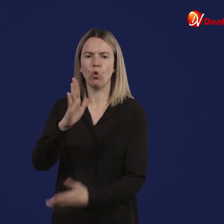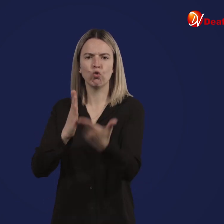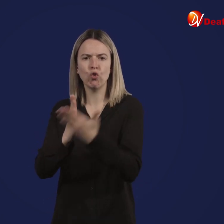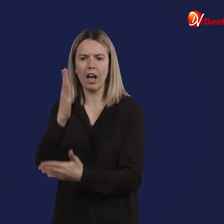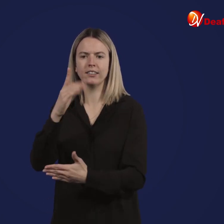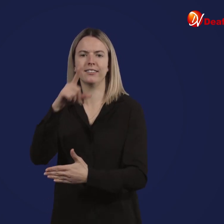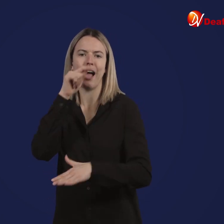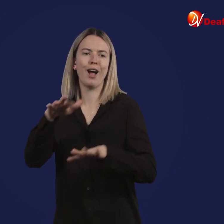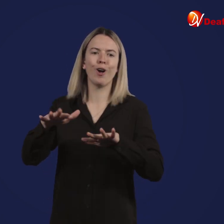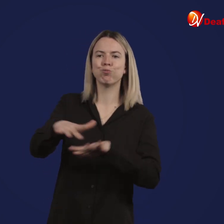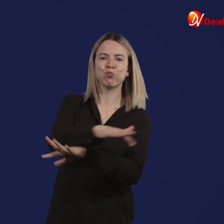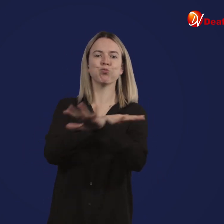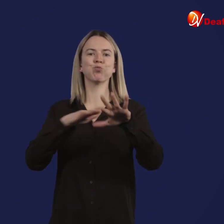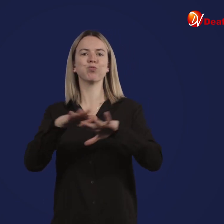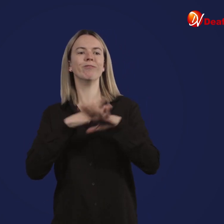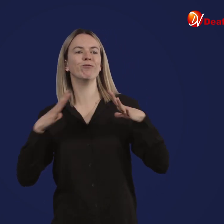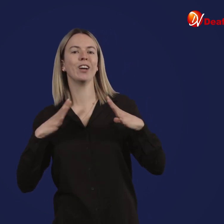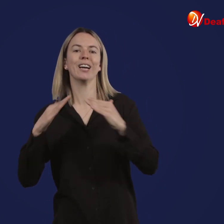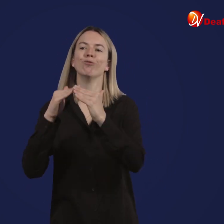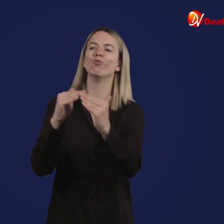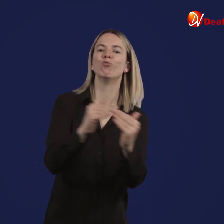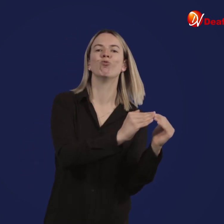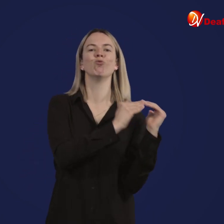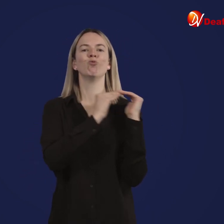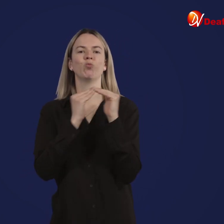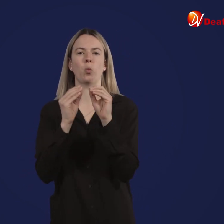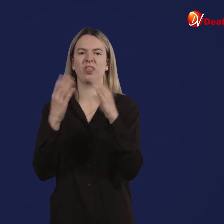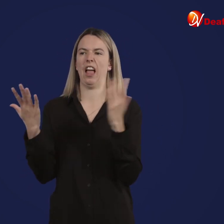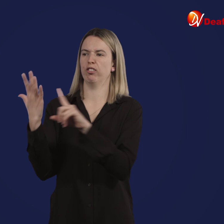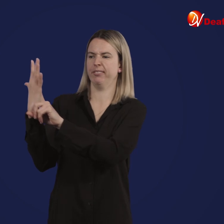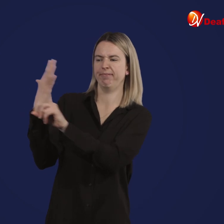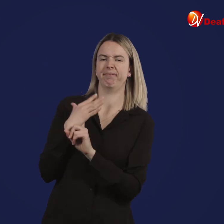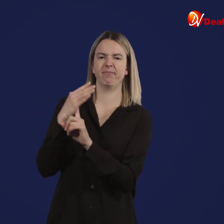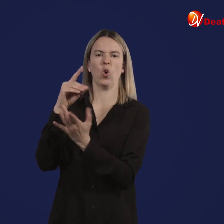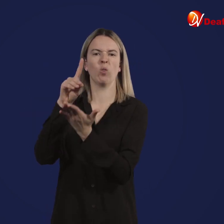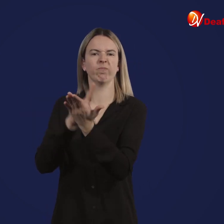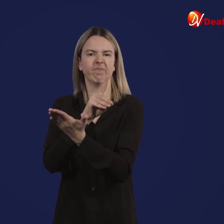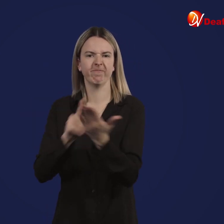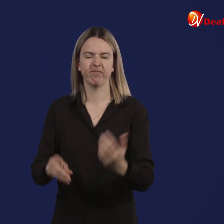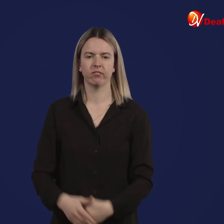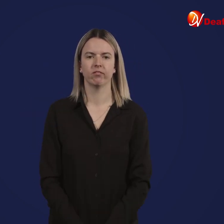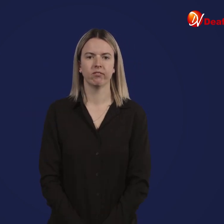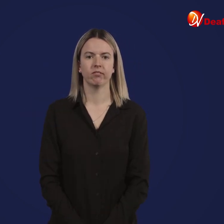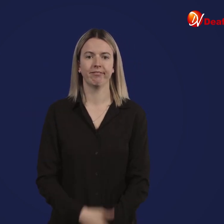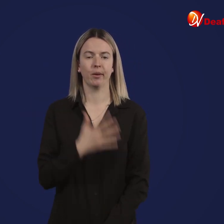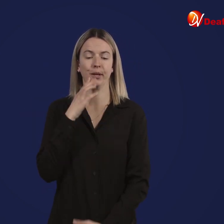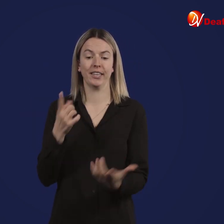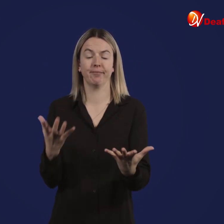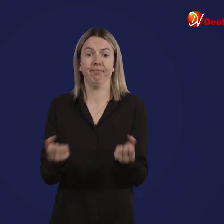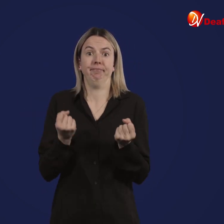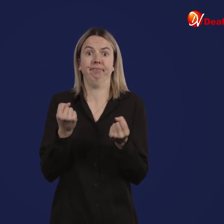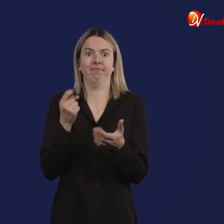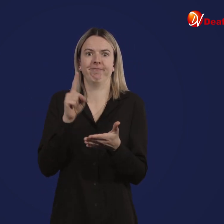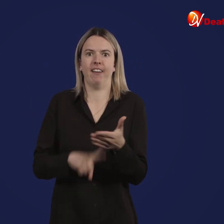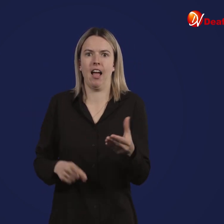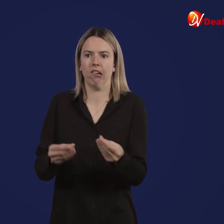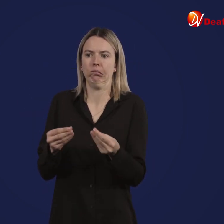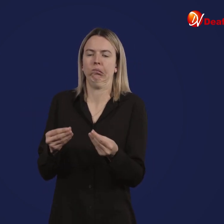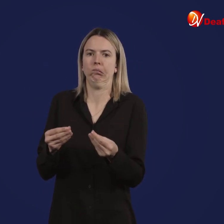Whilst issuing a fine, Victoria Police must consider your rights under the Charter and act compatibly upon the decision whether to issue a fine for not wearing a face mask.